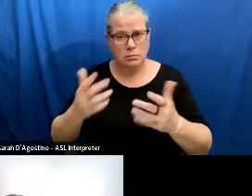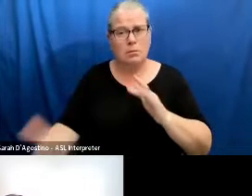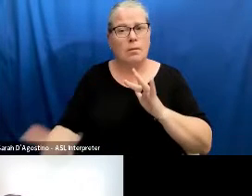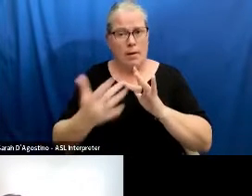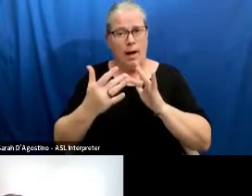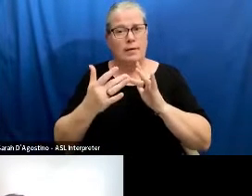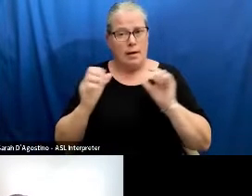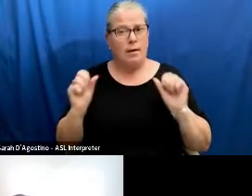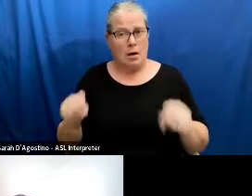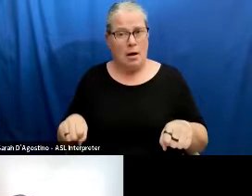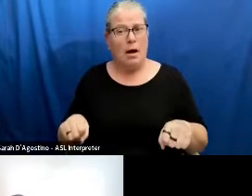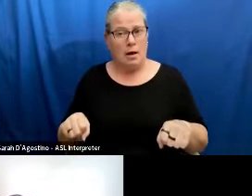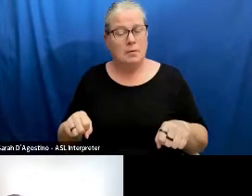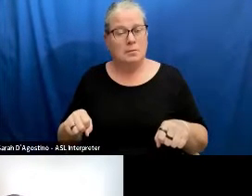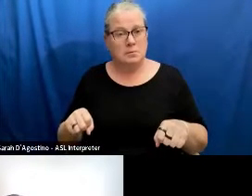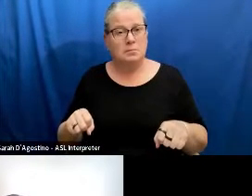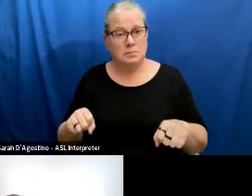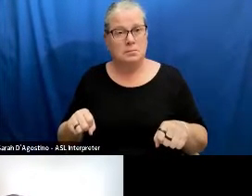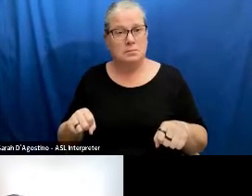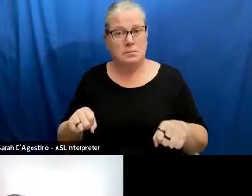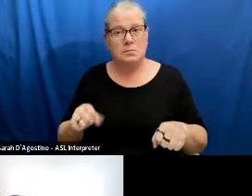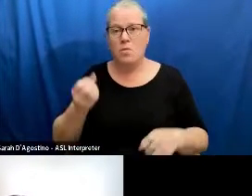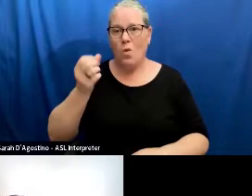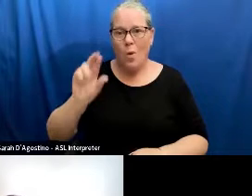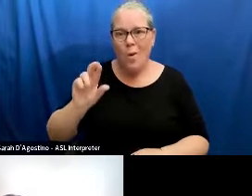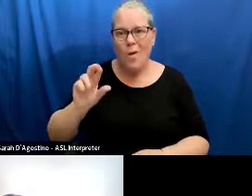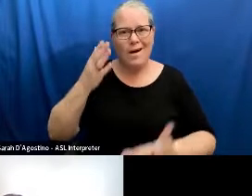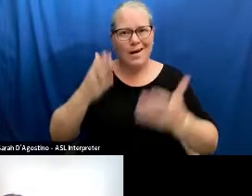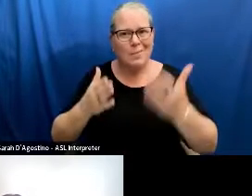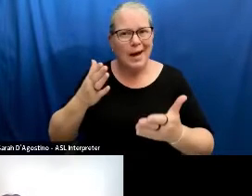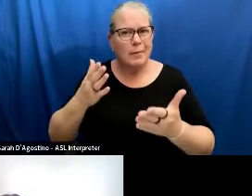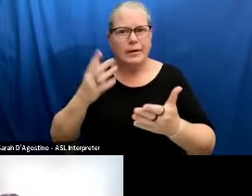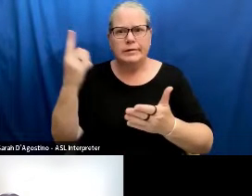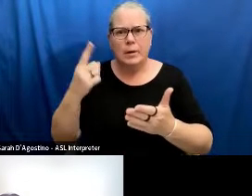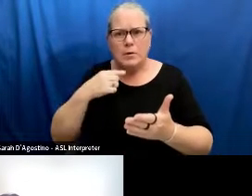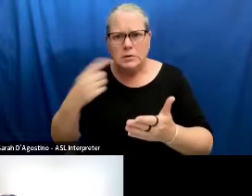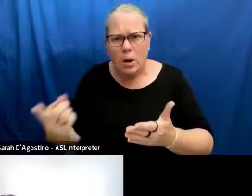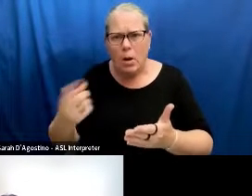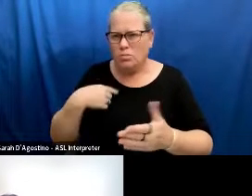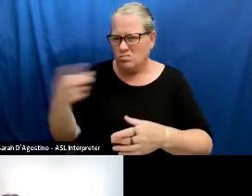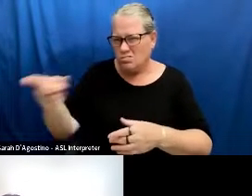or if they're being told by a service provider or their guardian that they don't